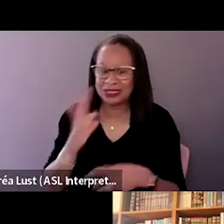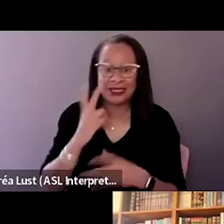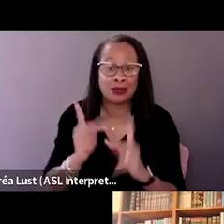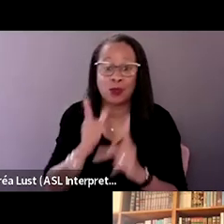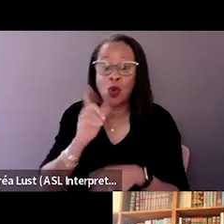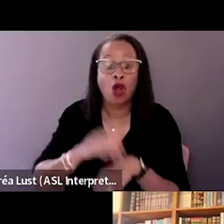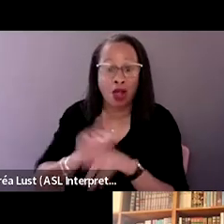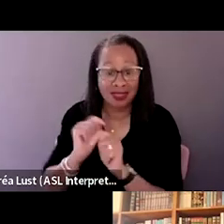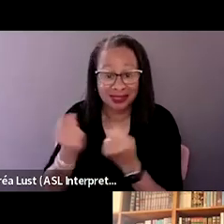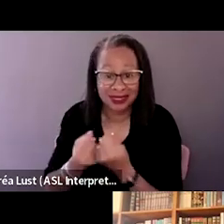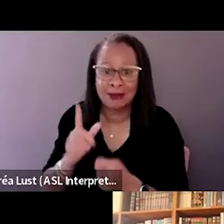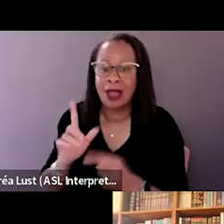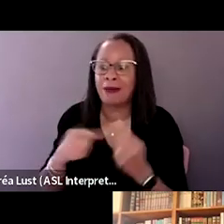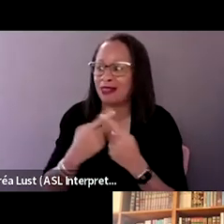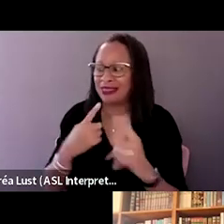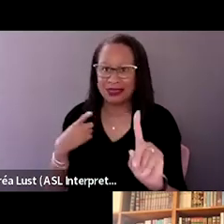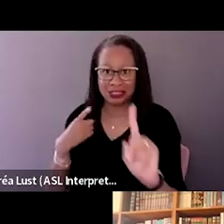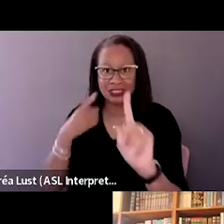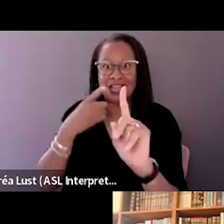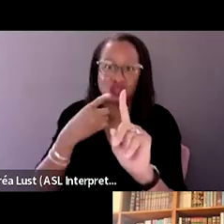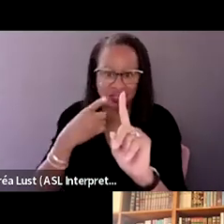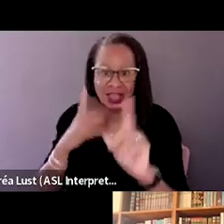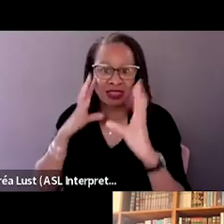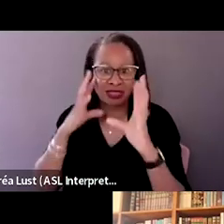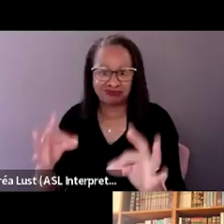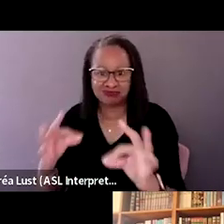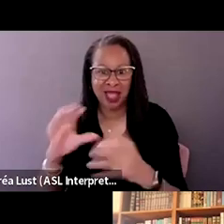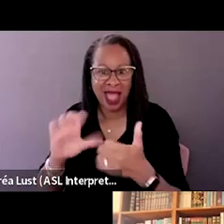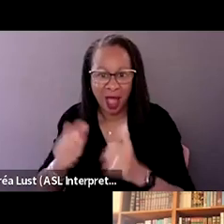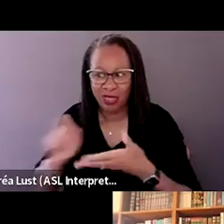about the intention, about the way they are writing.